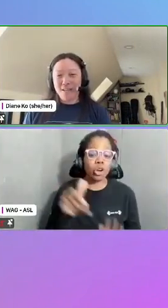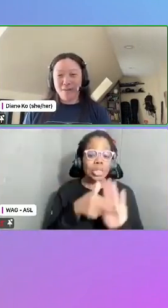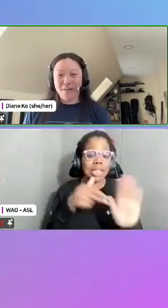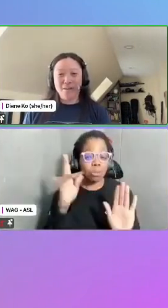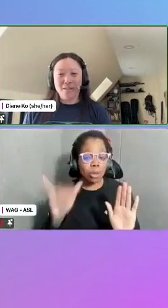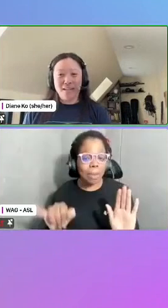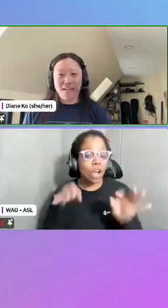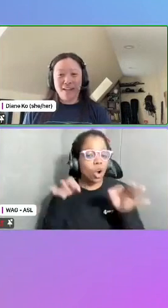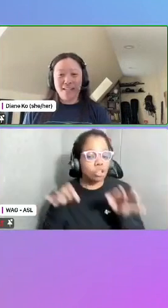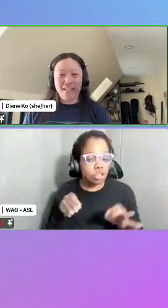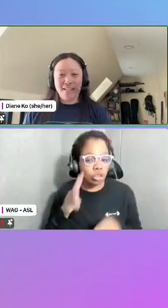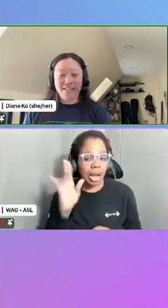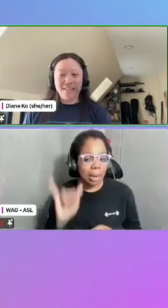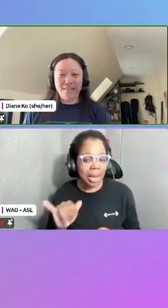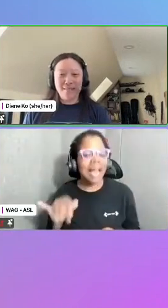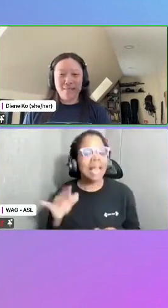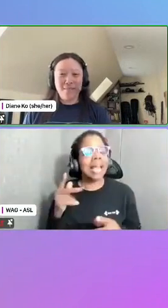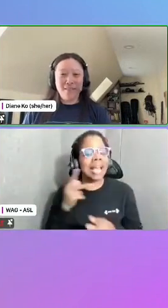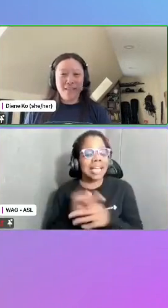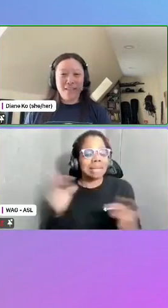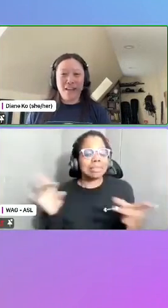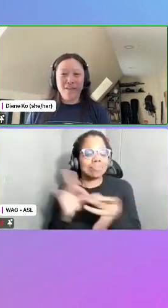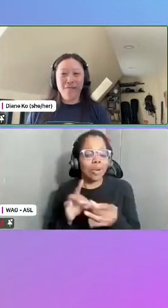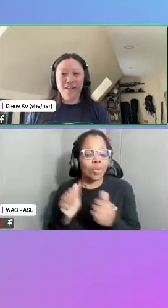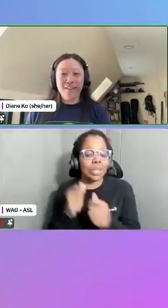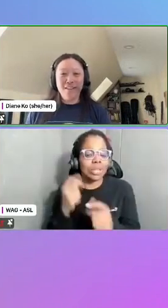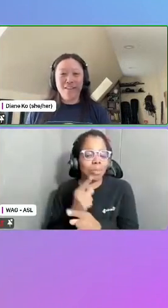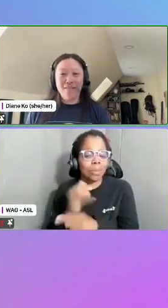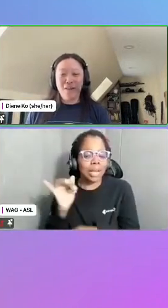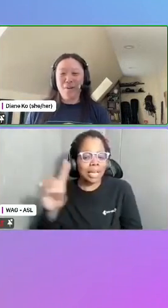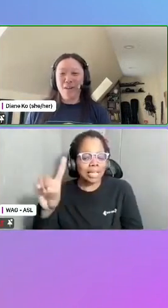prevent potential accessibility issues. So one way to avoid